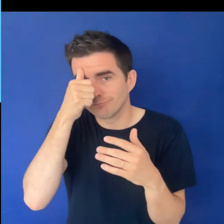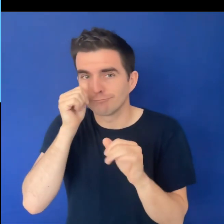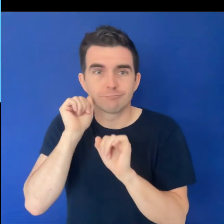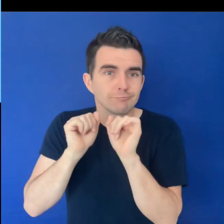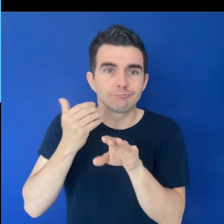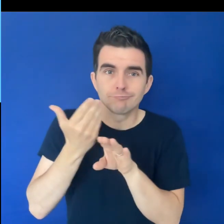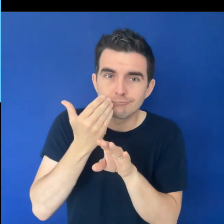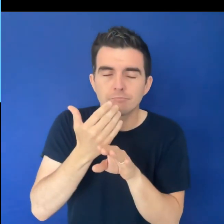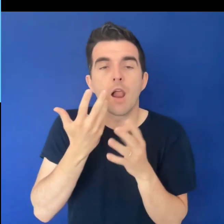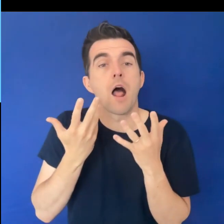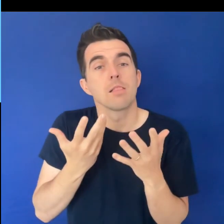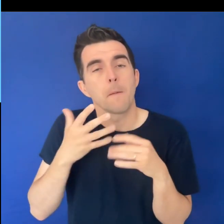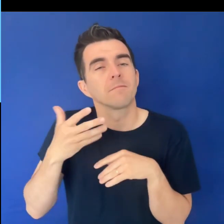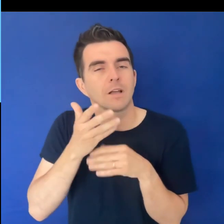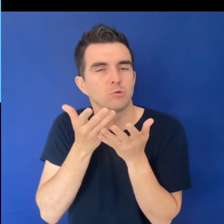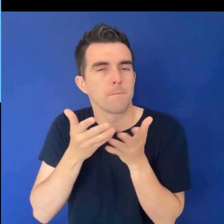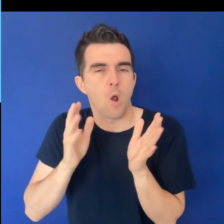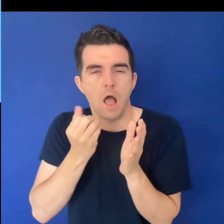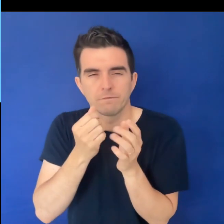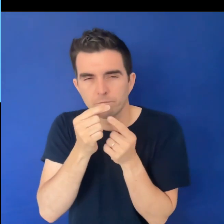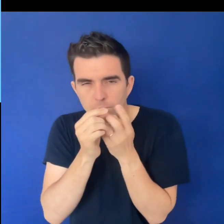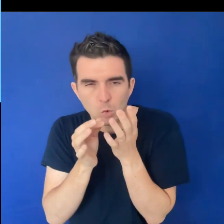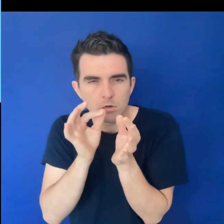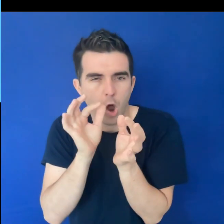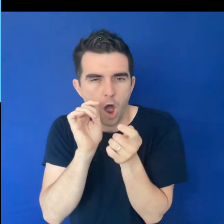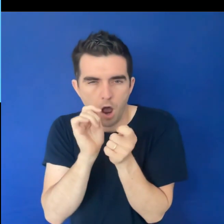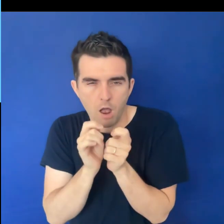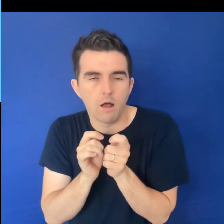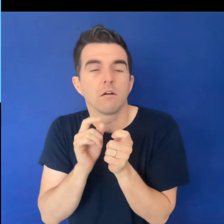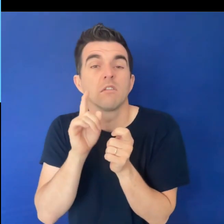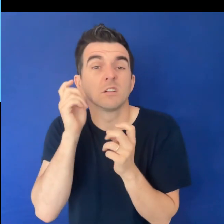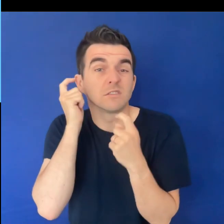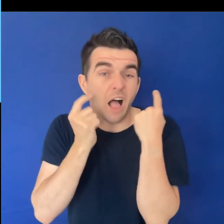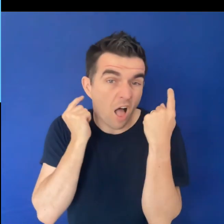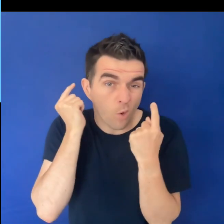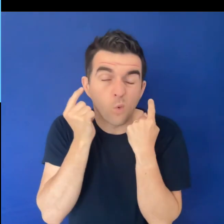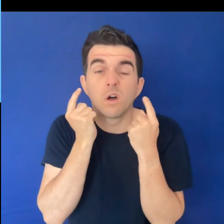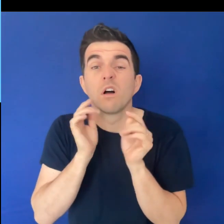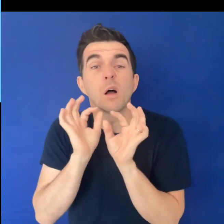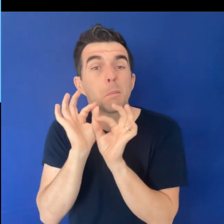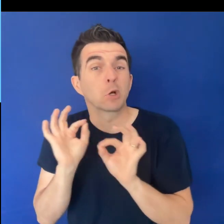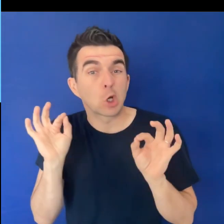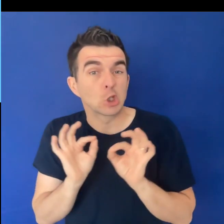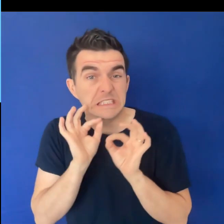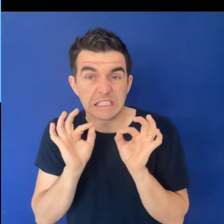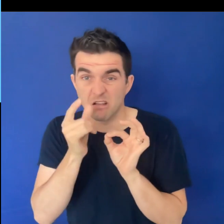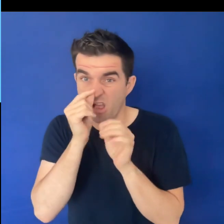Currently Fishbowl has few options to change the volume of sound effects and music,